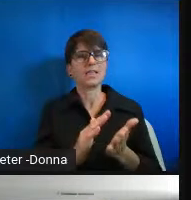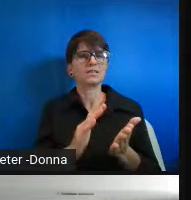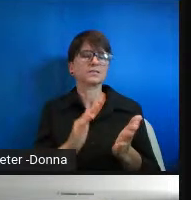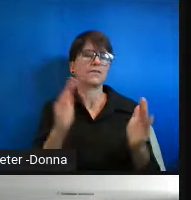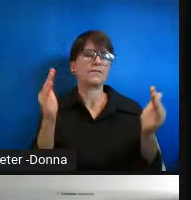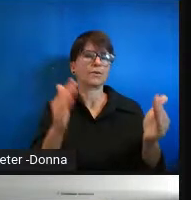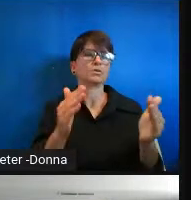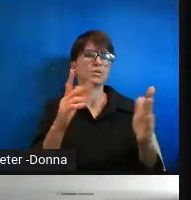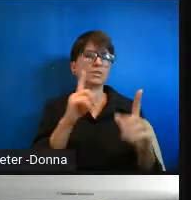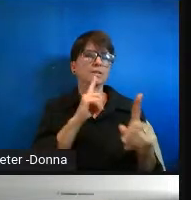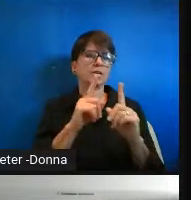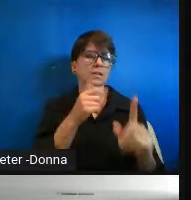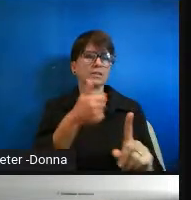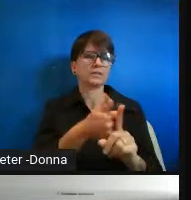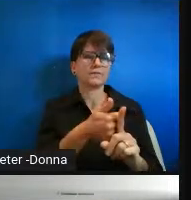a way to bail on the experienced